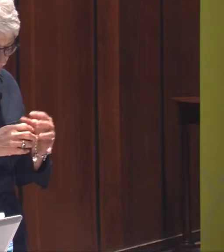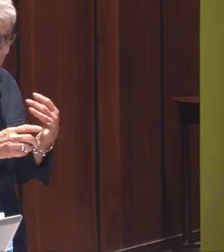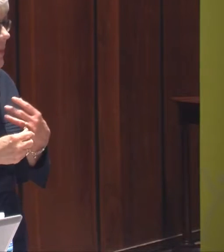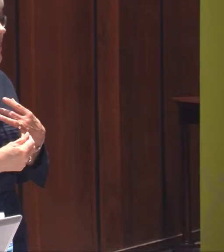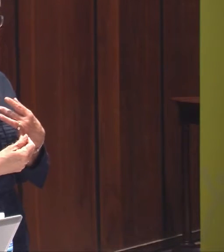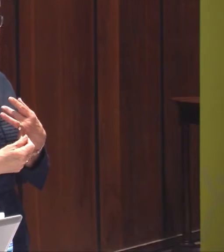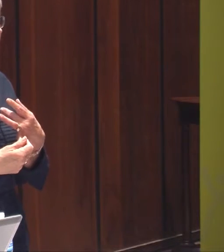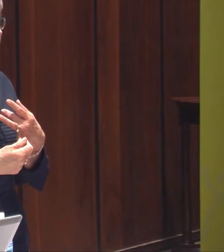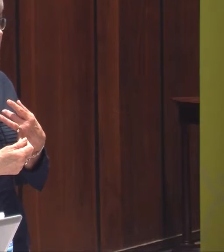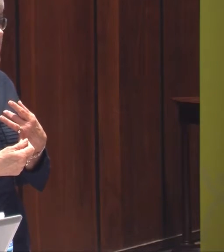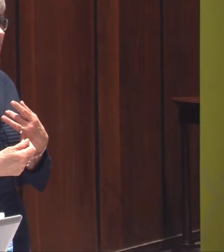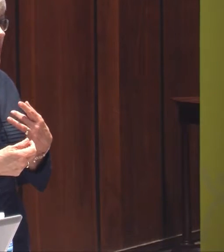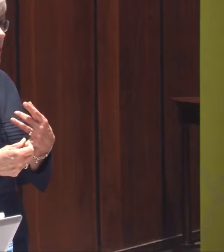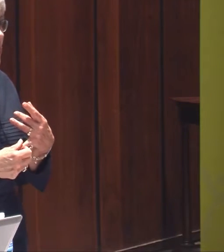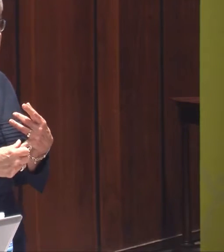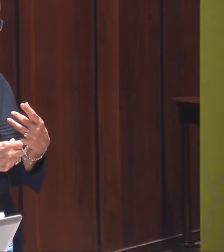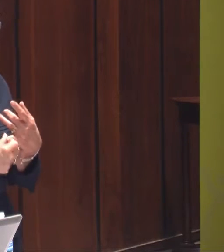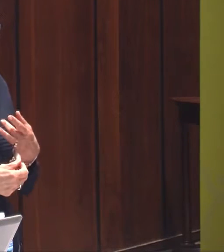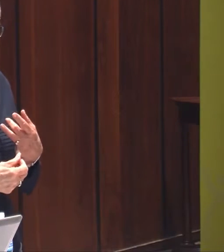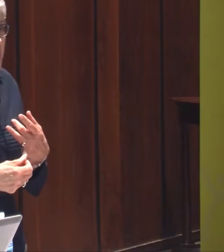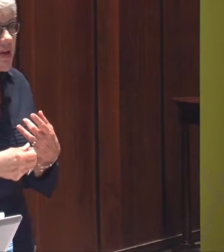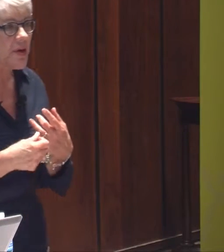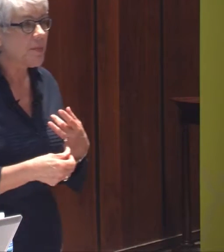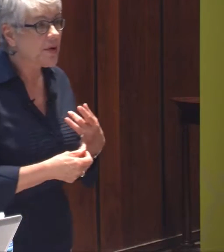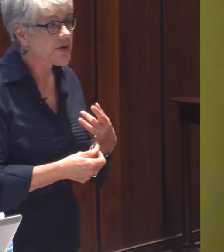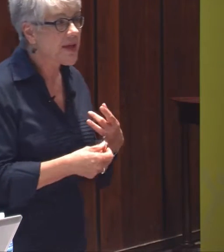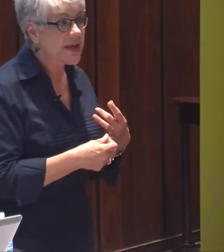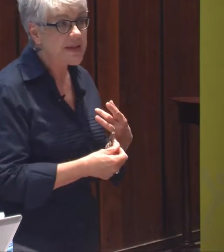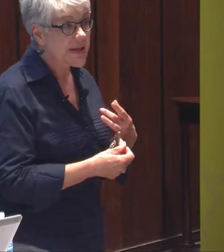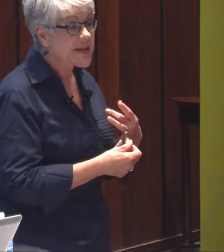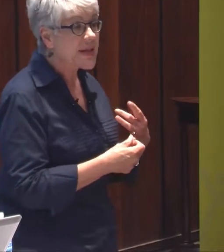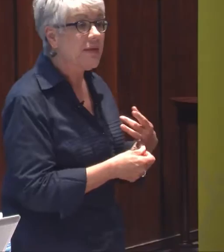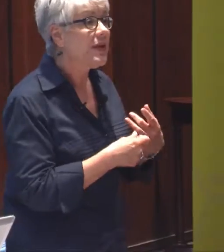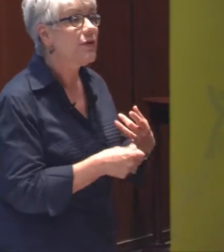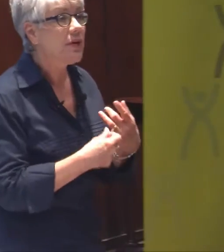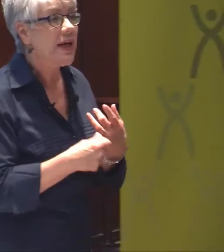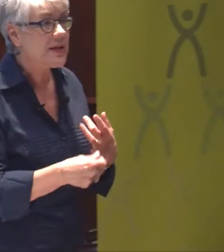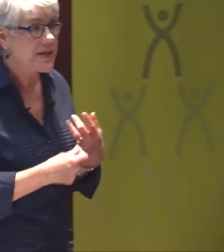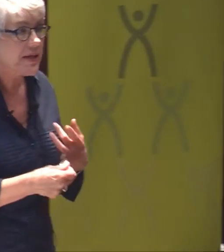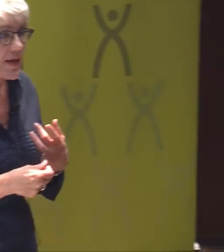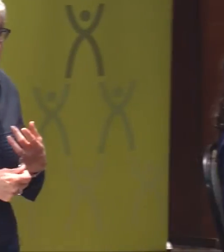Okay. Object permanence, which is that an object or person exists even if you can't see them,